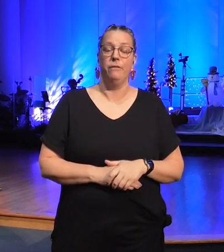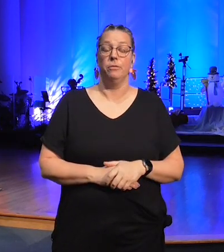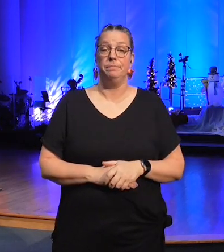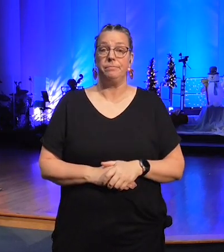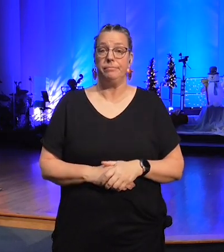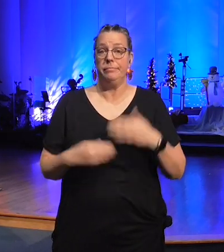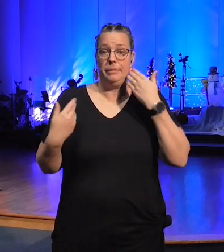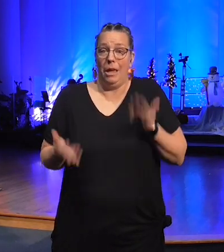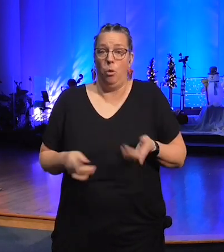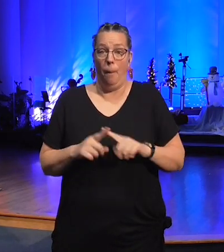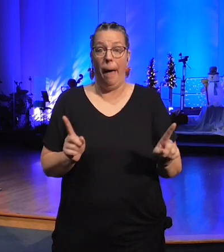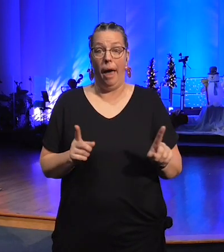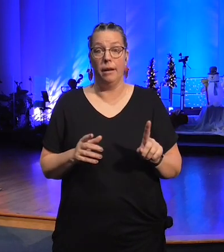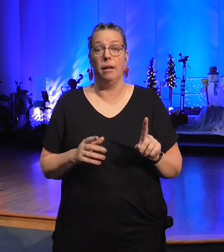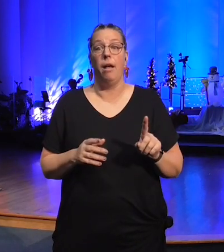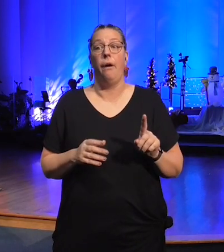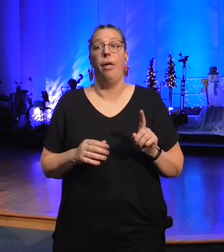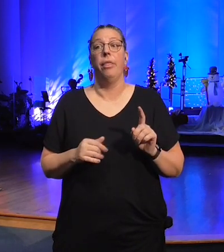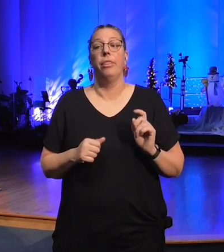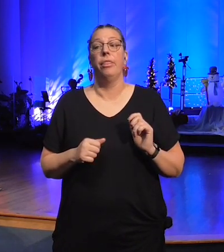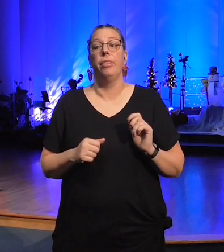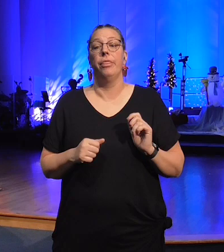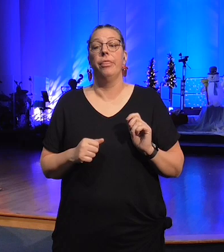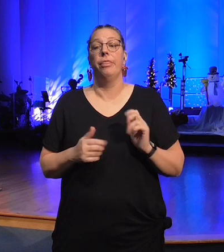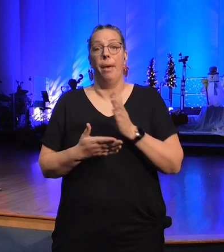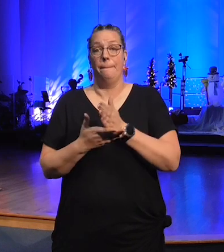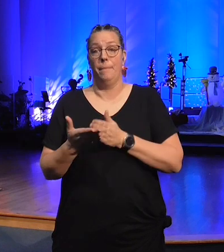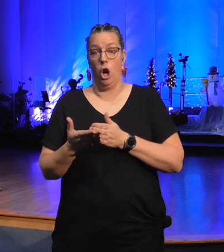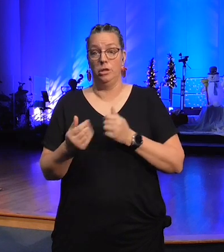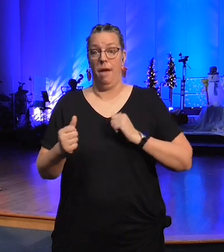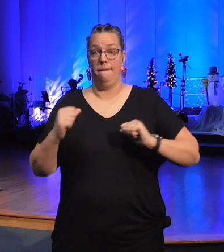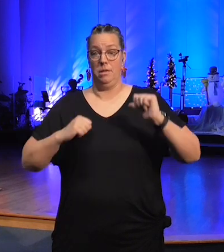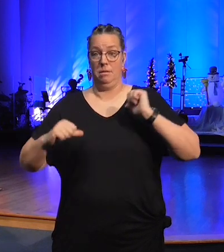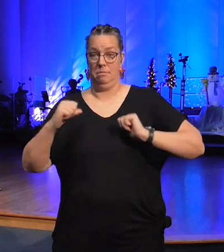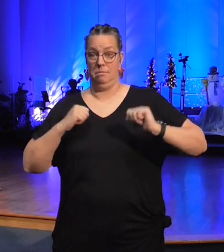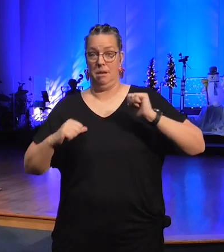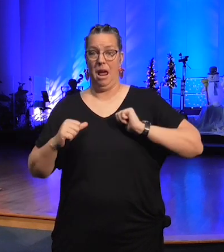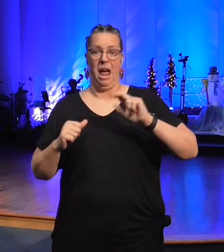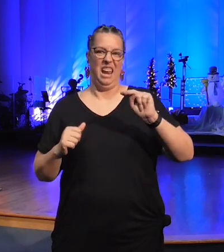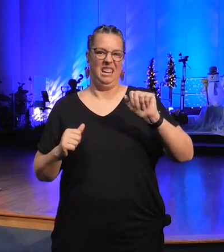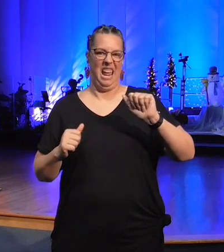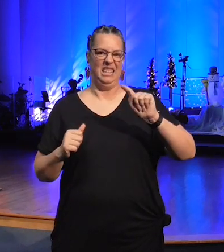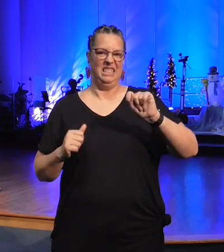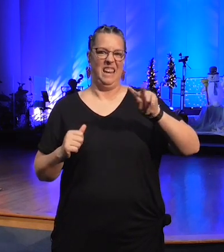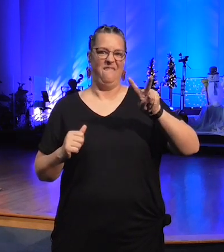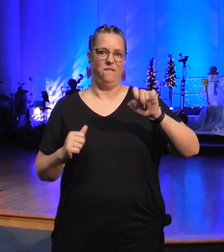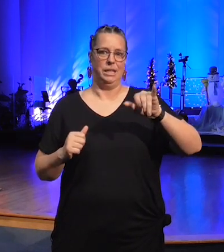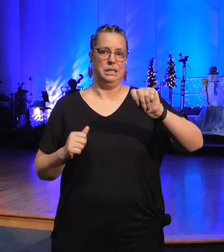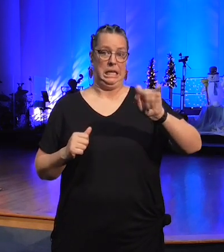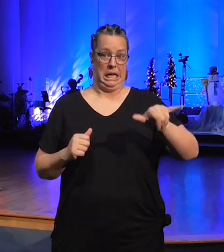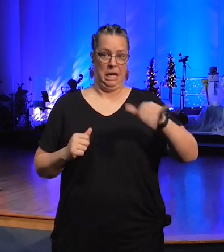have no idea either so I thought that was a pretty brave thing to do but but the uh the the parts of